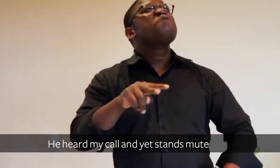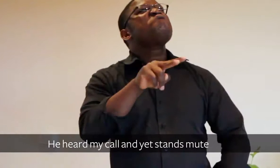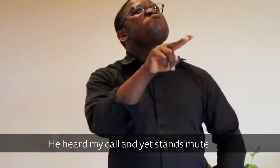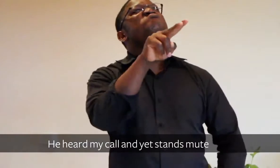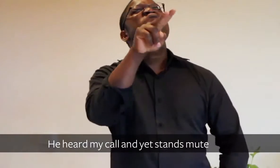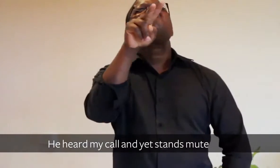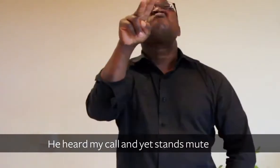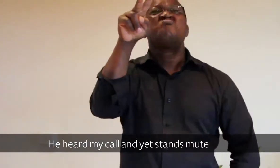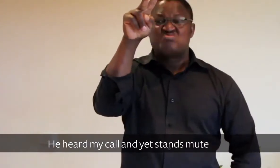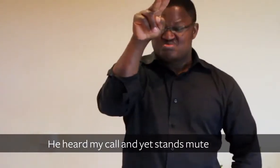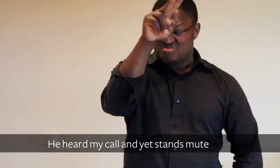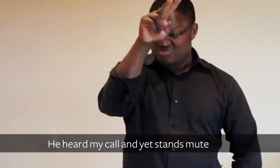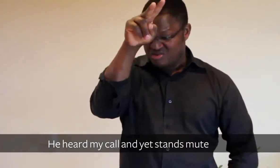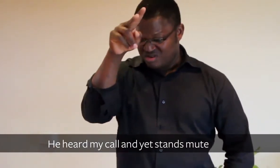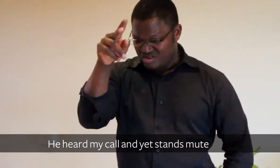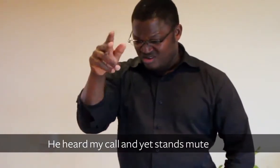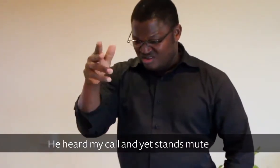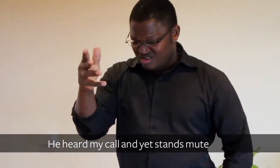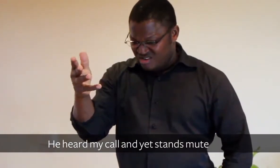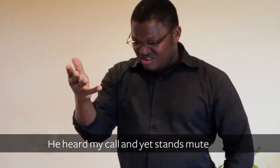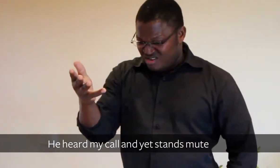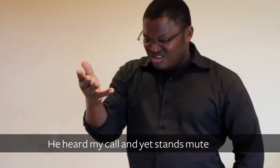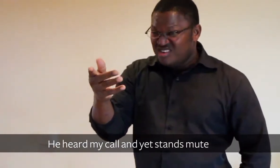and yet stands mute